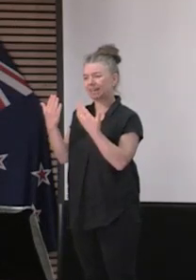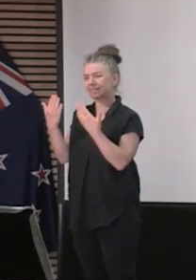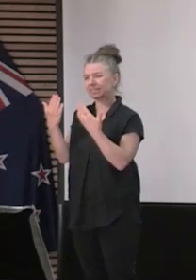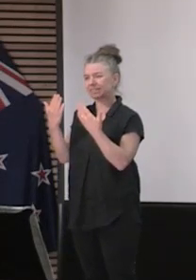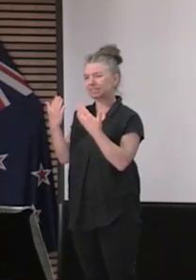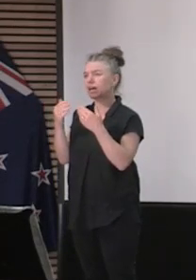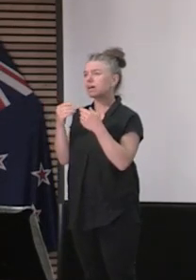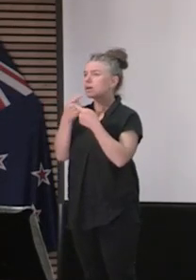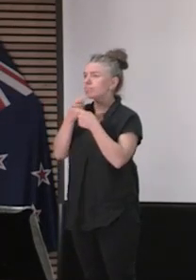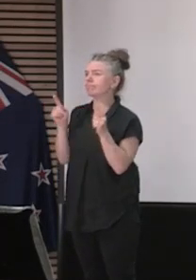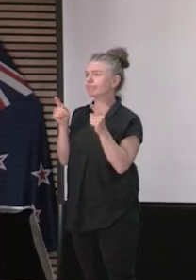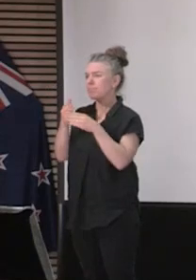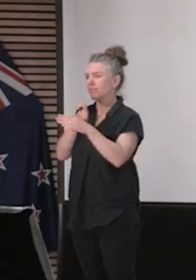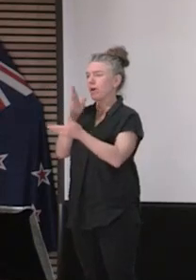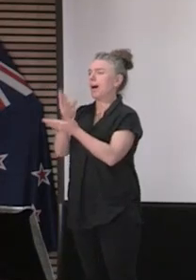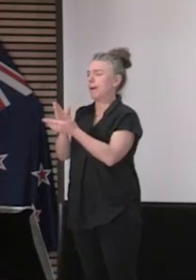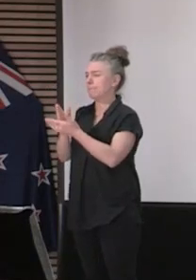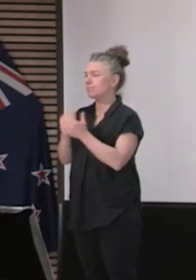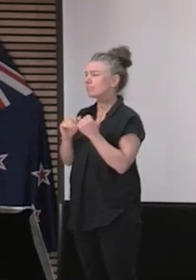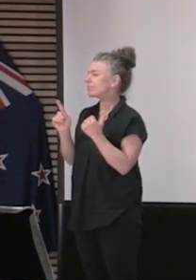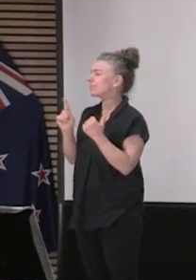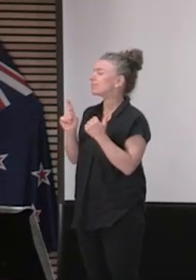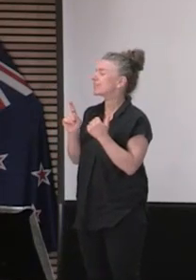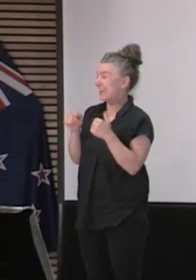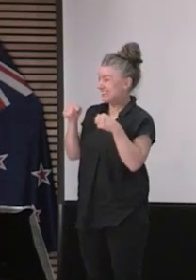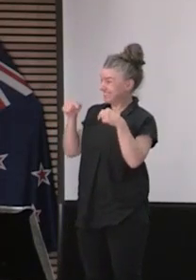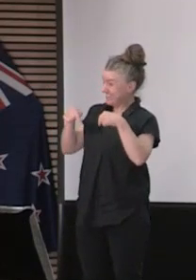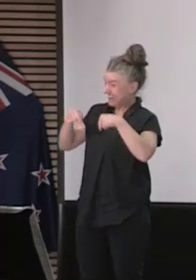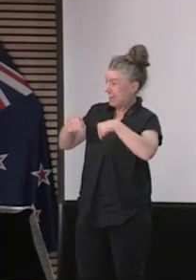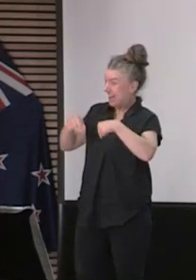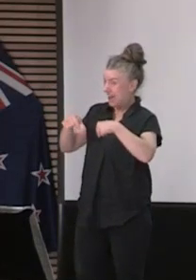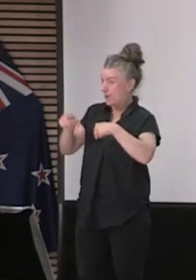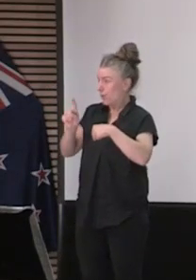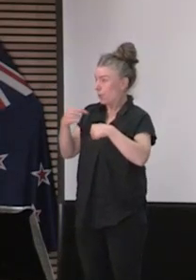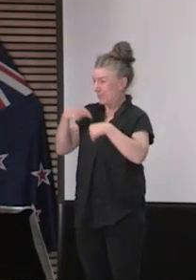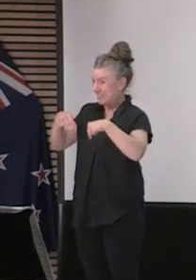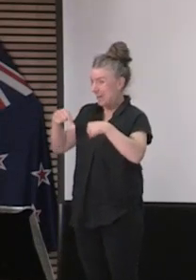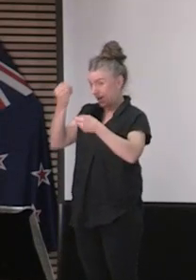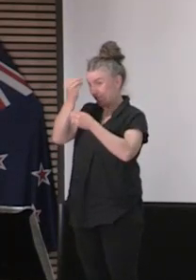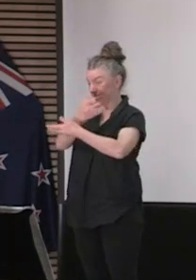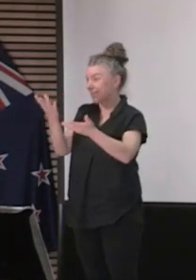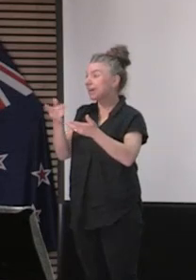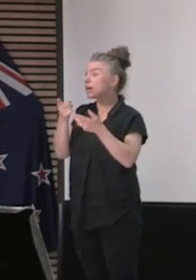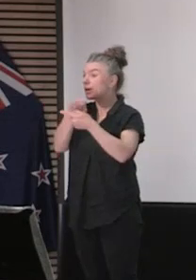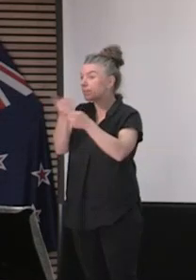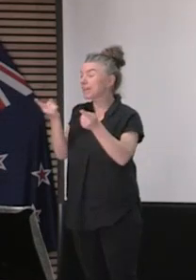They willsay that that is not enough. To be clear, that'sessentially what we're doingnow is saying everyone, prepare for alert level 3.